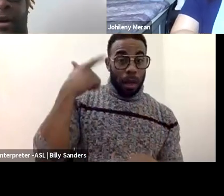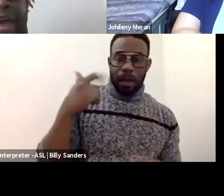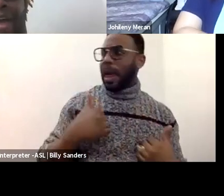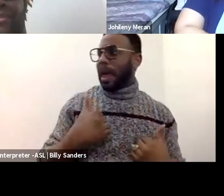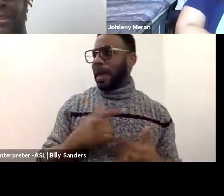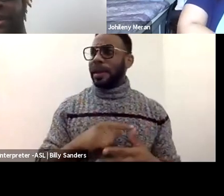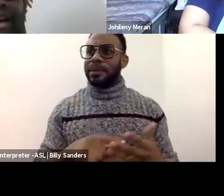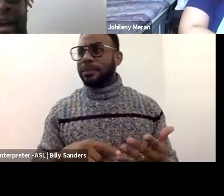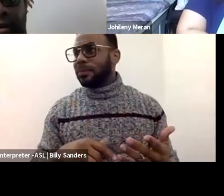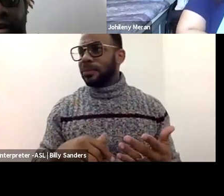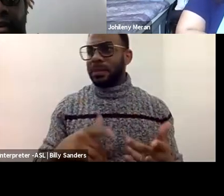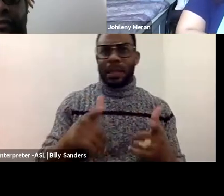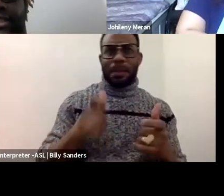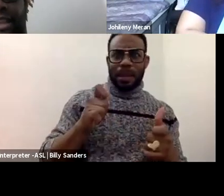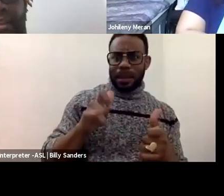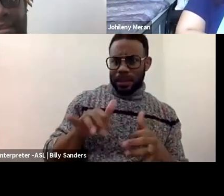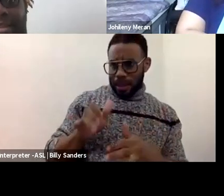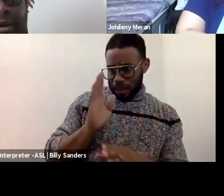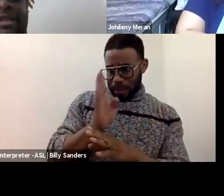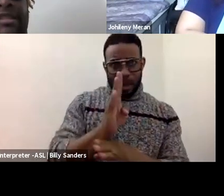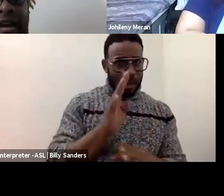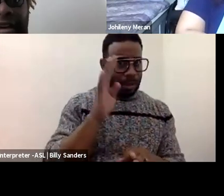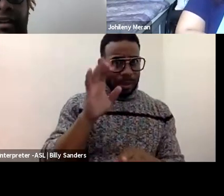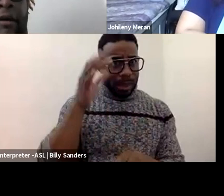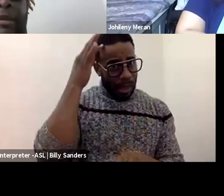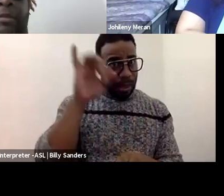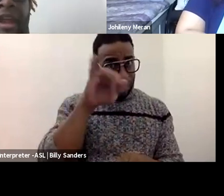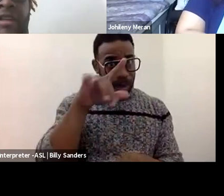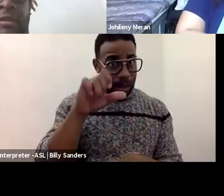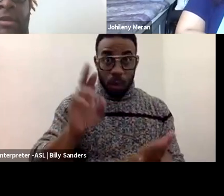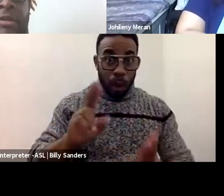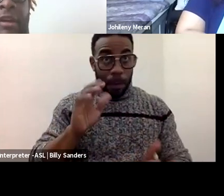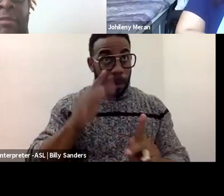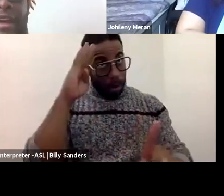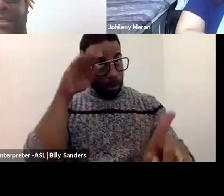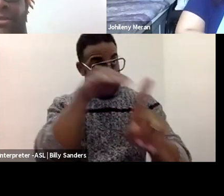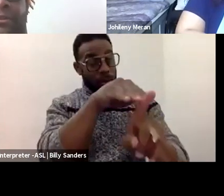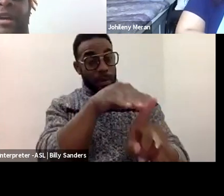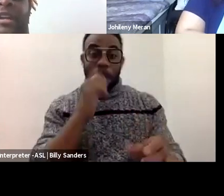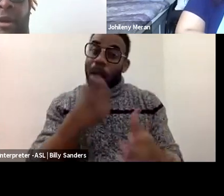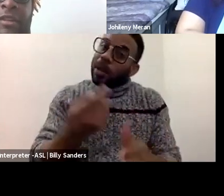had the speed dial of stylists on deck. I know it might cost a little money to call